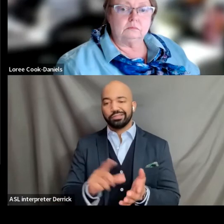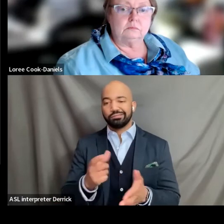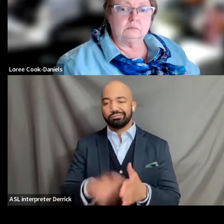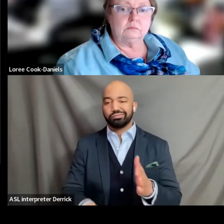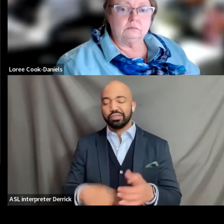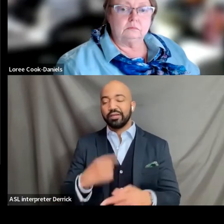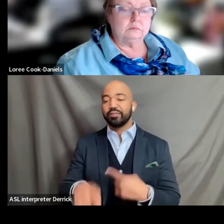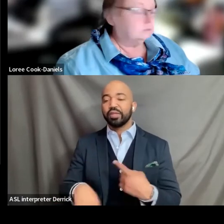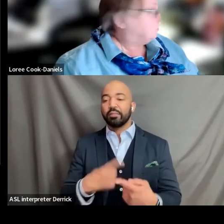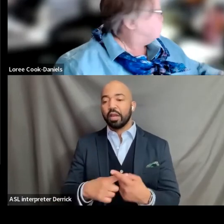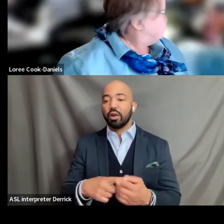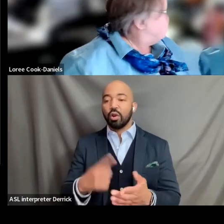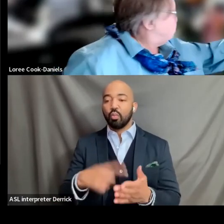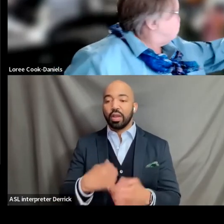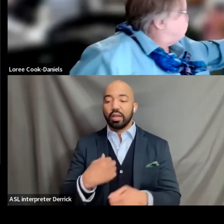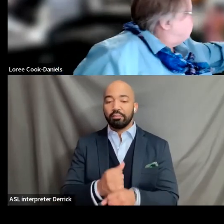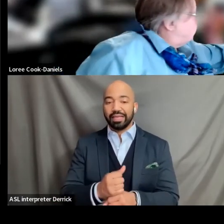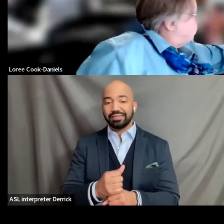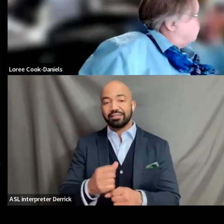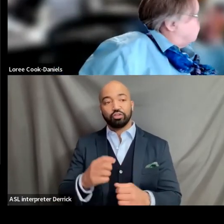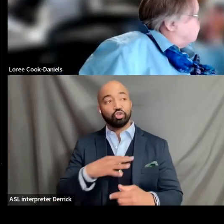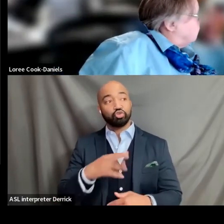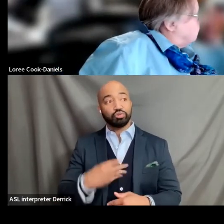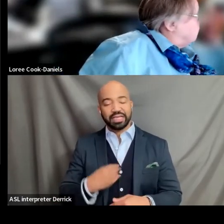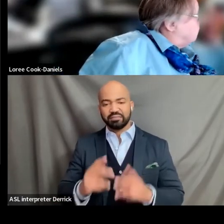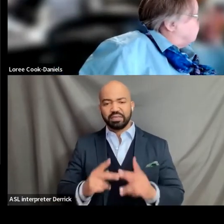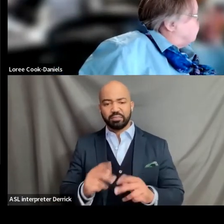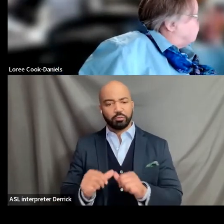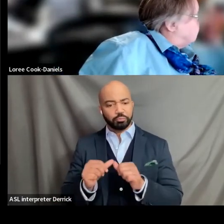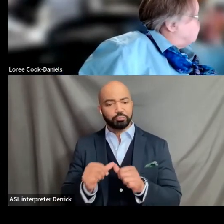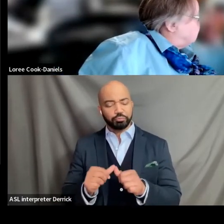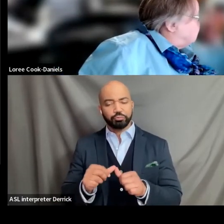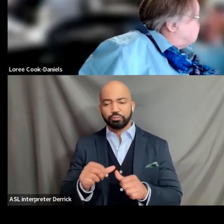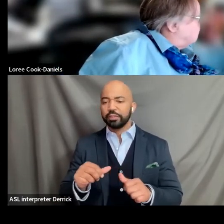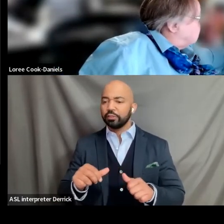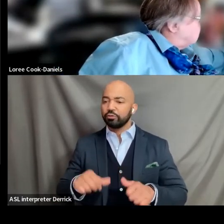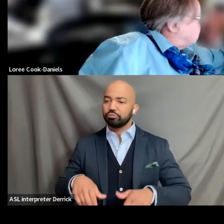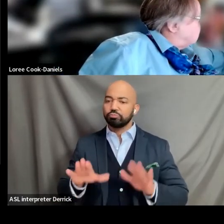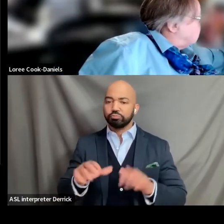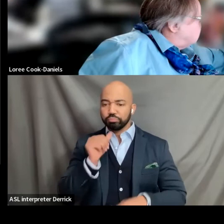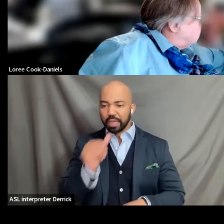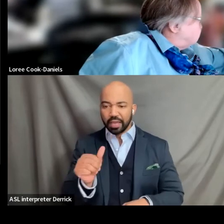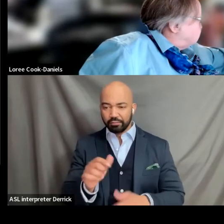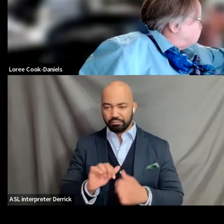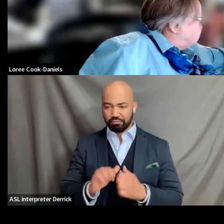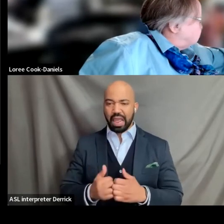what helps make trans folks resilient. How are trans folks resilient?